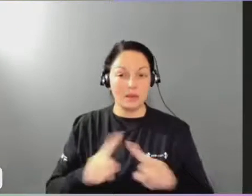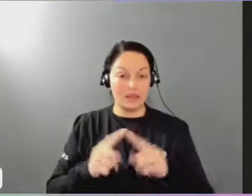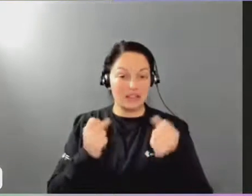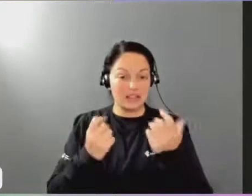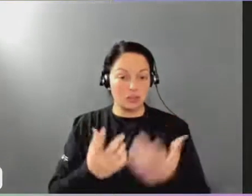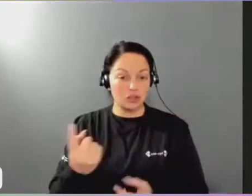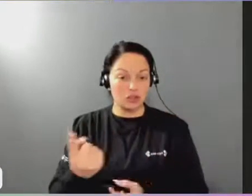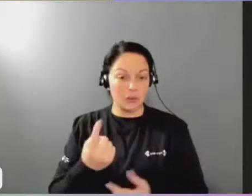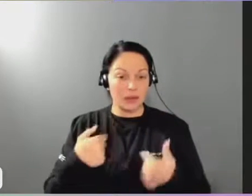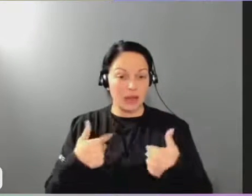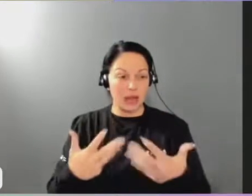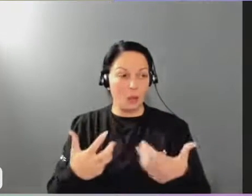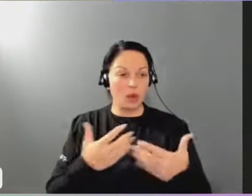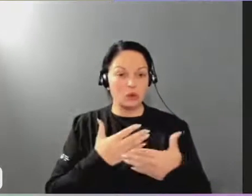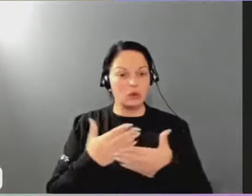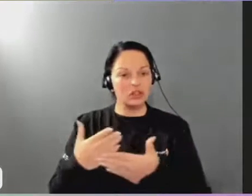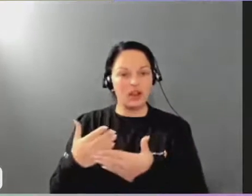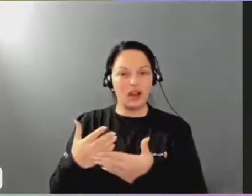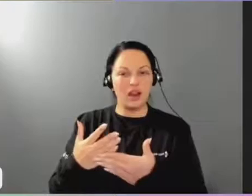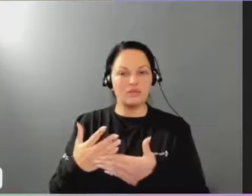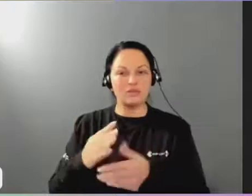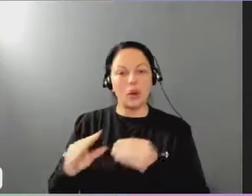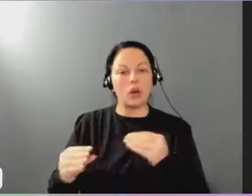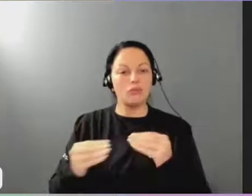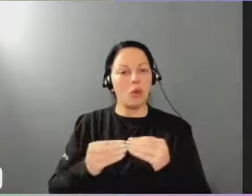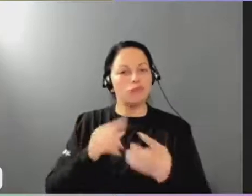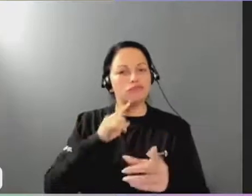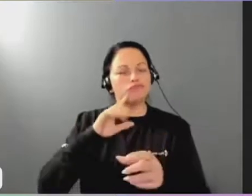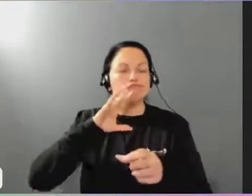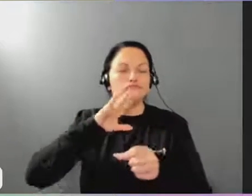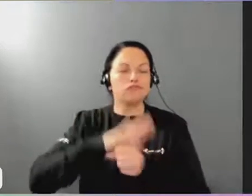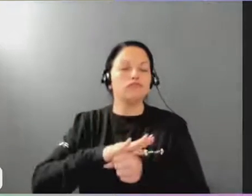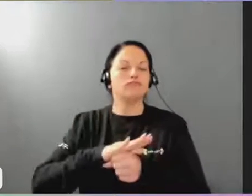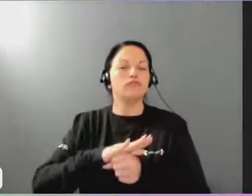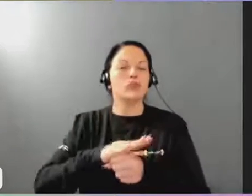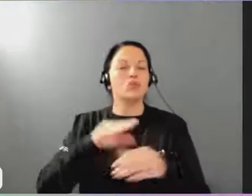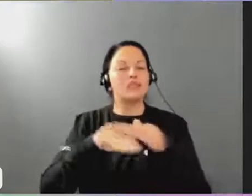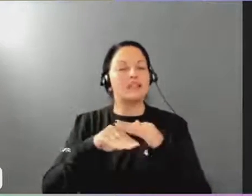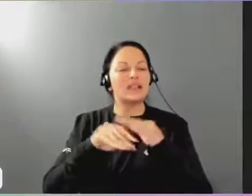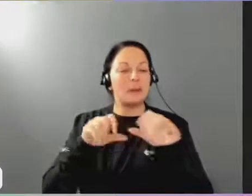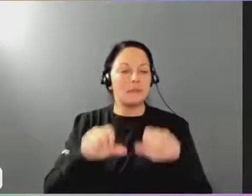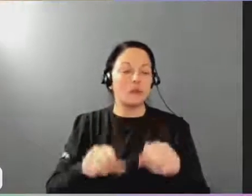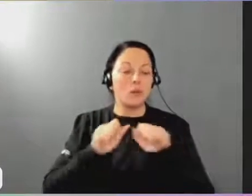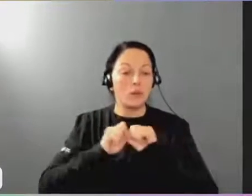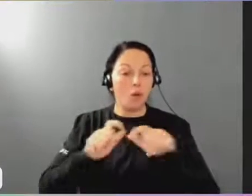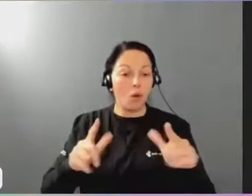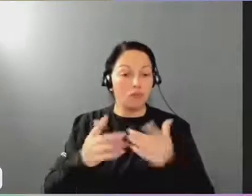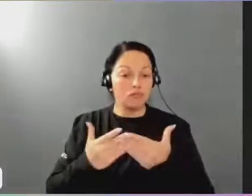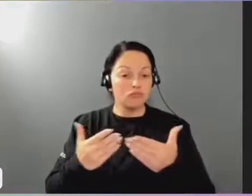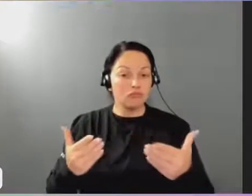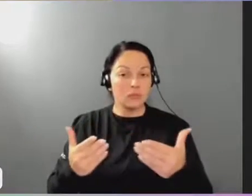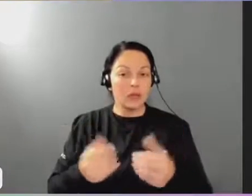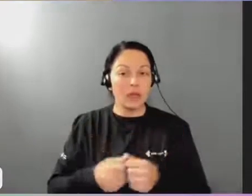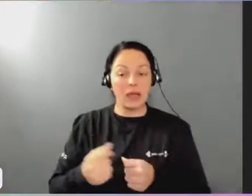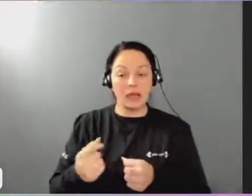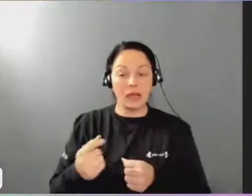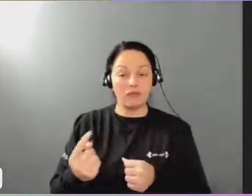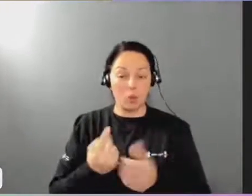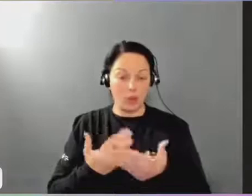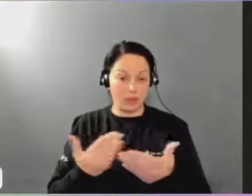that path. Nobody is perfect park but it's not so much something that I want to share in that sense more than